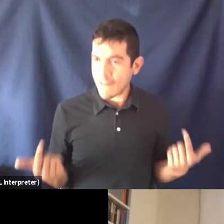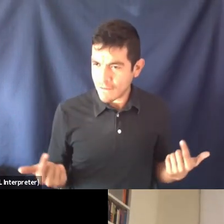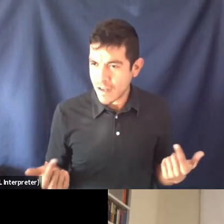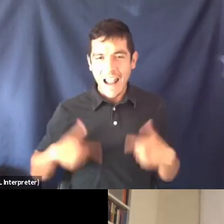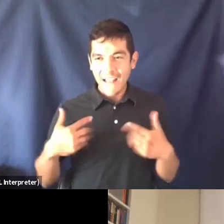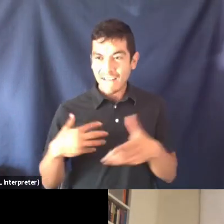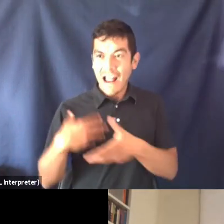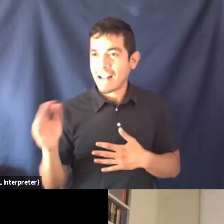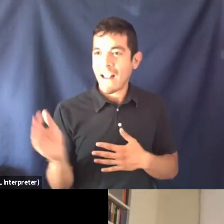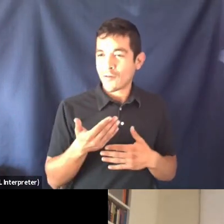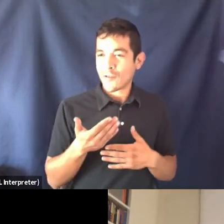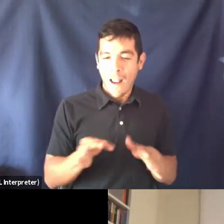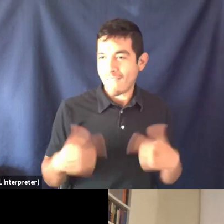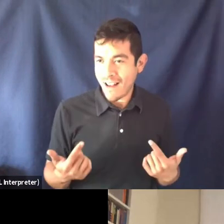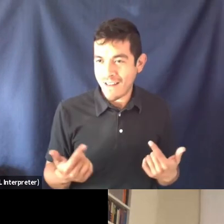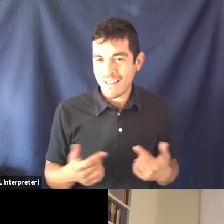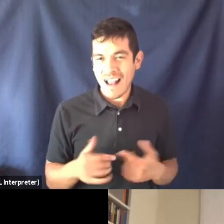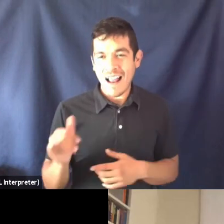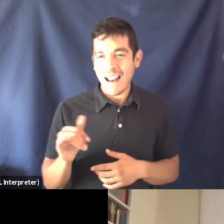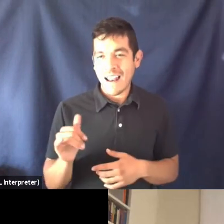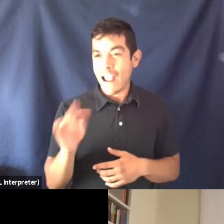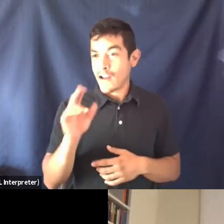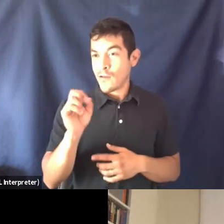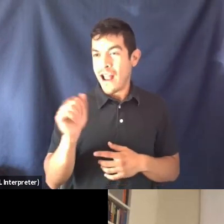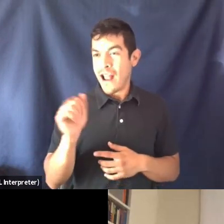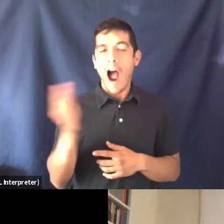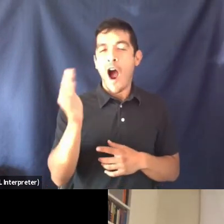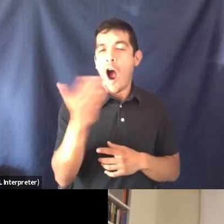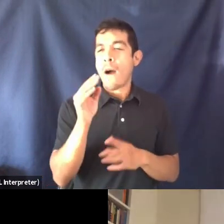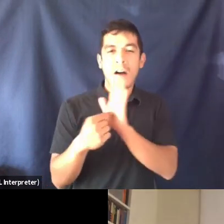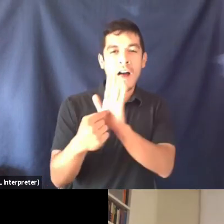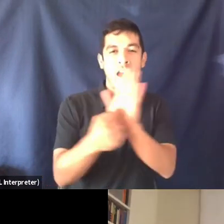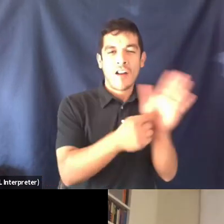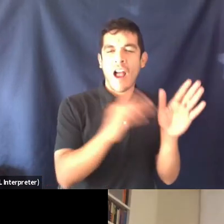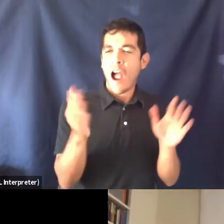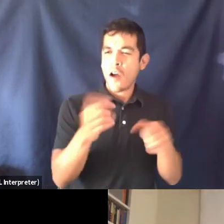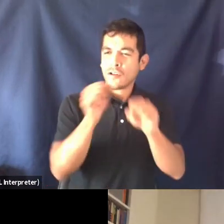of species - Or colonialist model, yeah. Exactly, and it can go to the beautiful